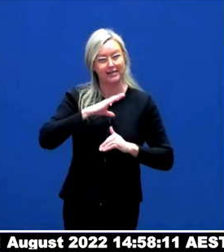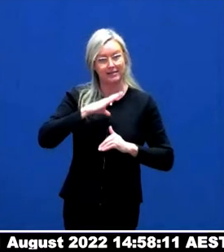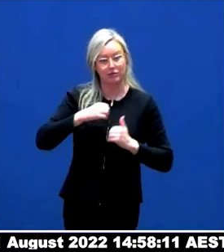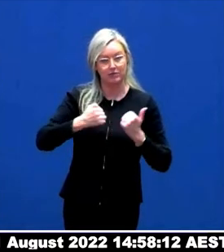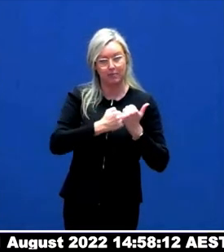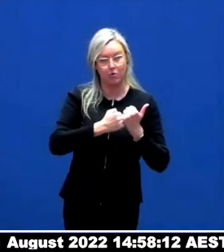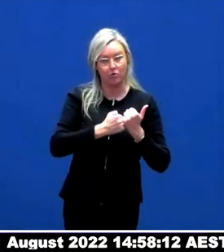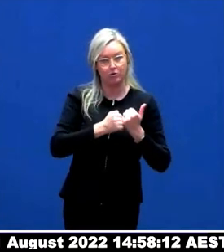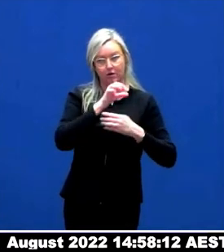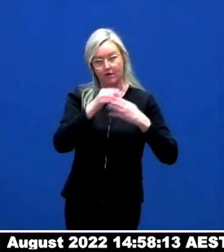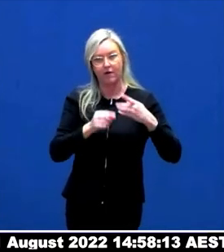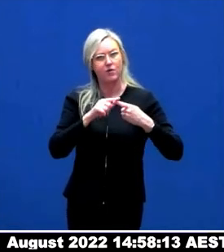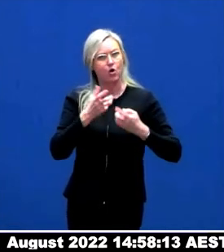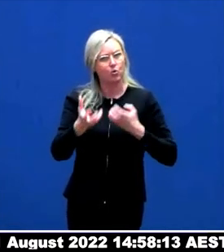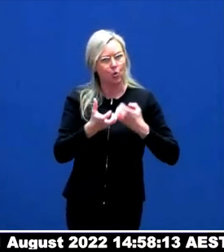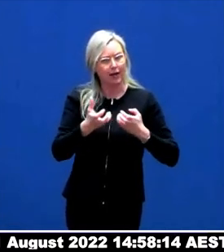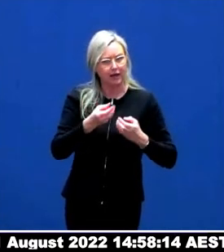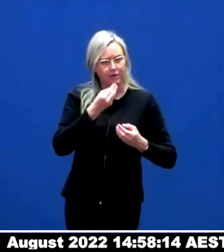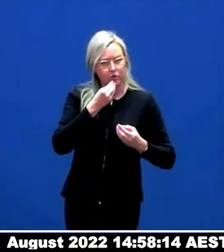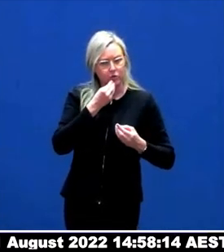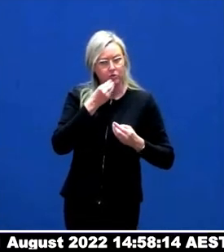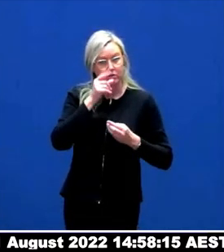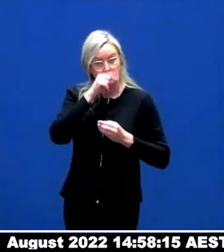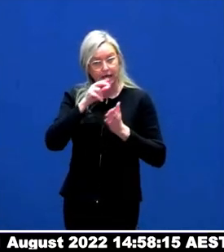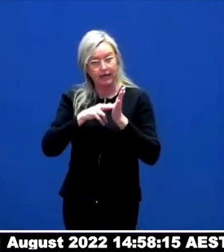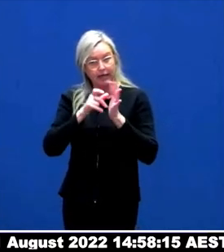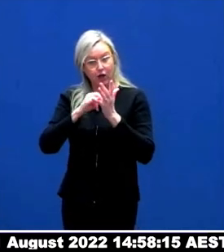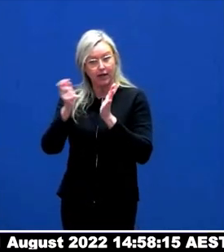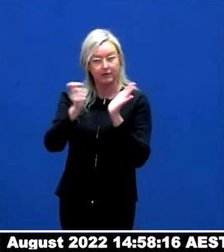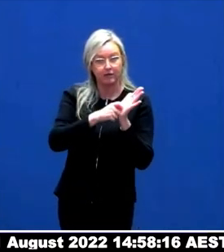list to you. LISA SHORT: Okay. MS DOWSETT: So the cooking of meals, can you get NDIS funding for that? LISA SHORT: The cooking of meals, yes.